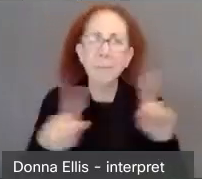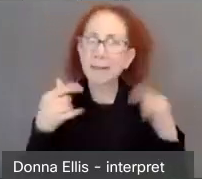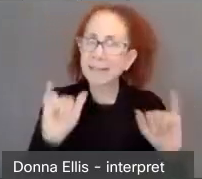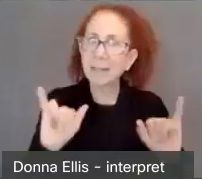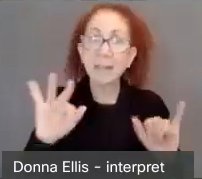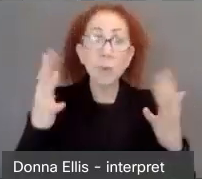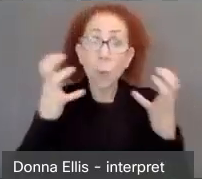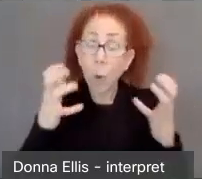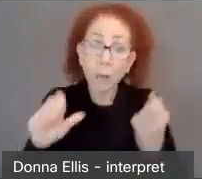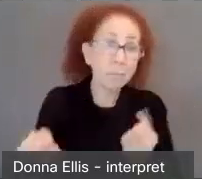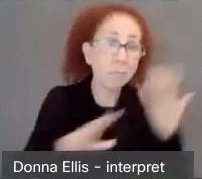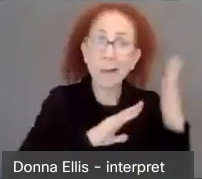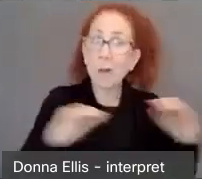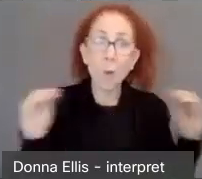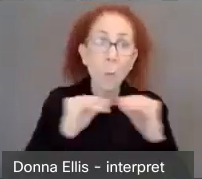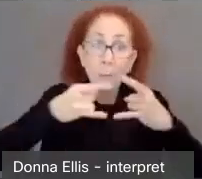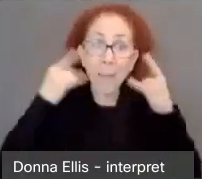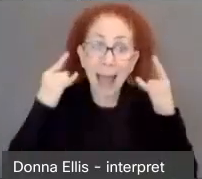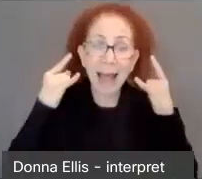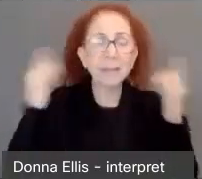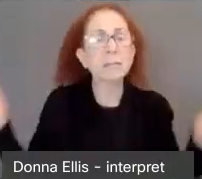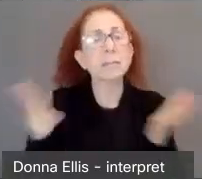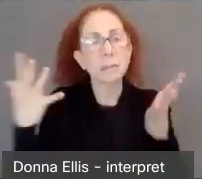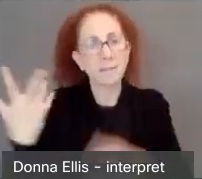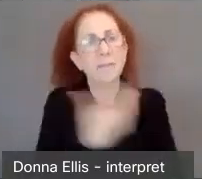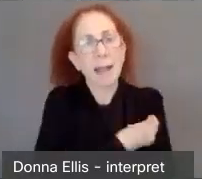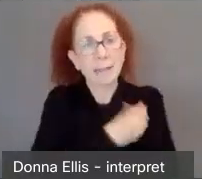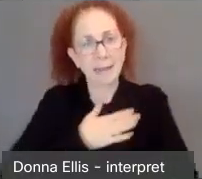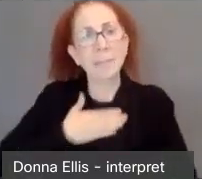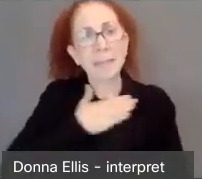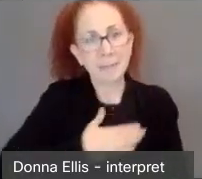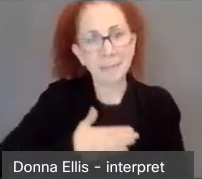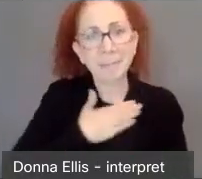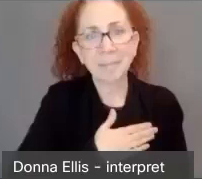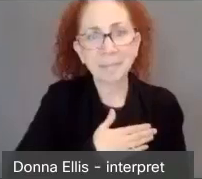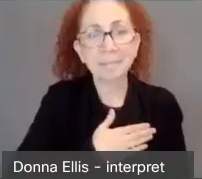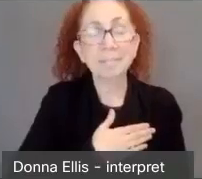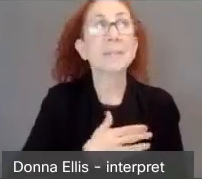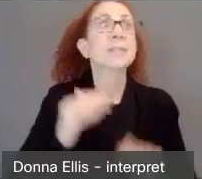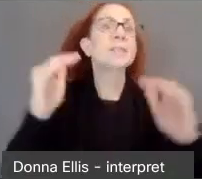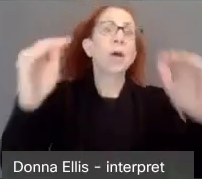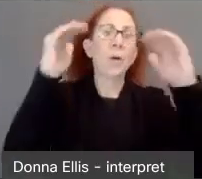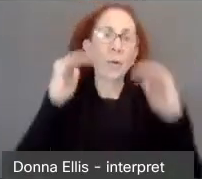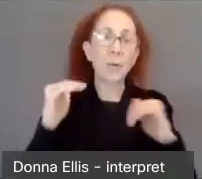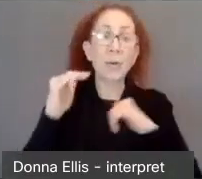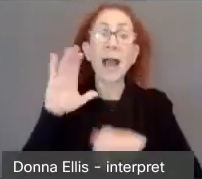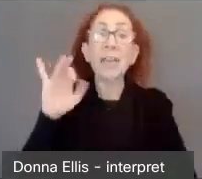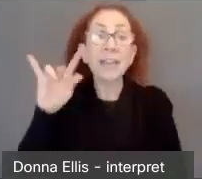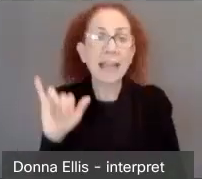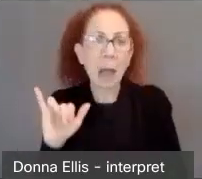those masks please get vaccinated. So how are we doing as a County in reaching that goal?